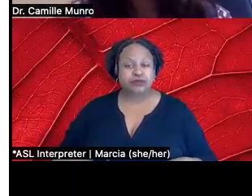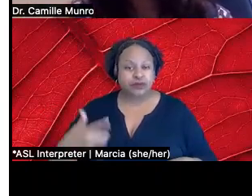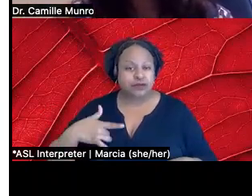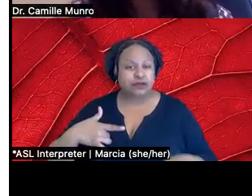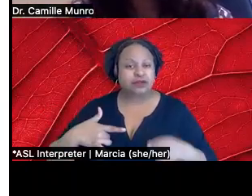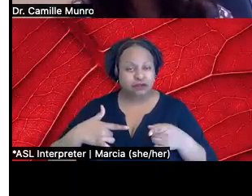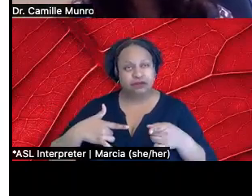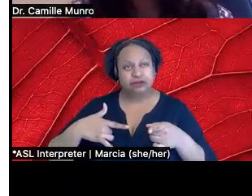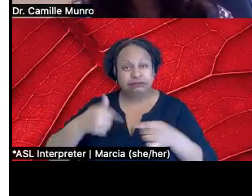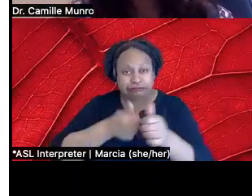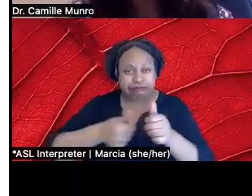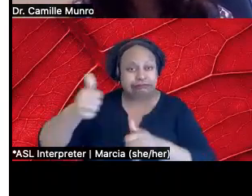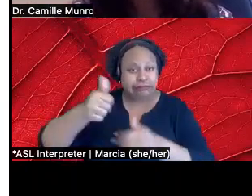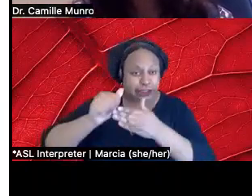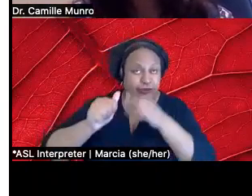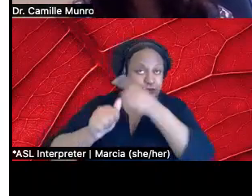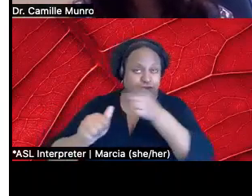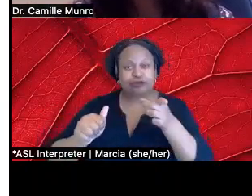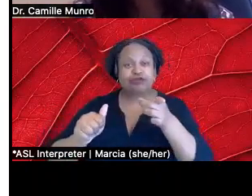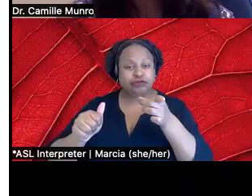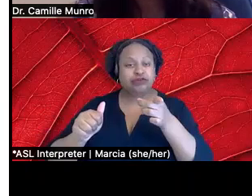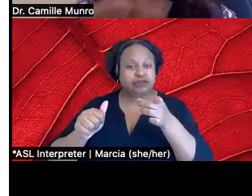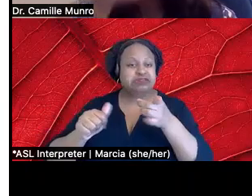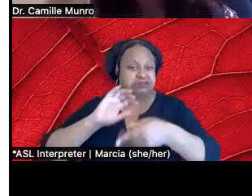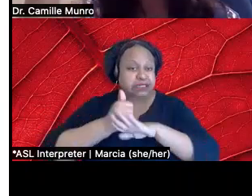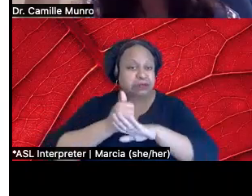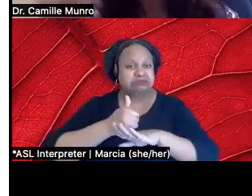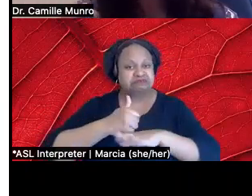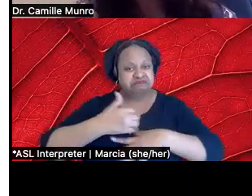And there are people in my group who are in,